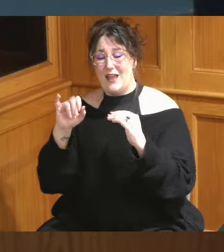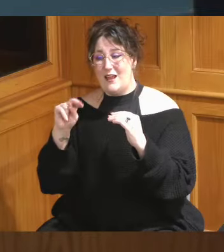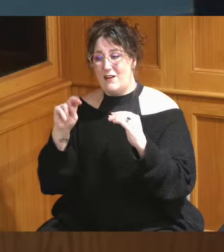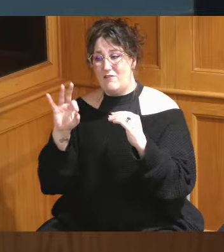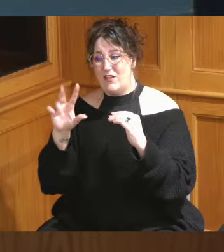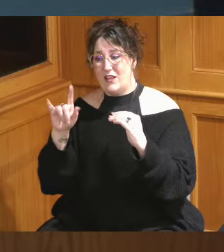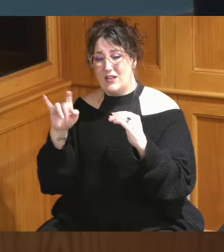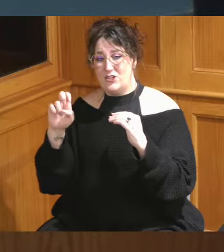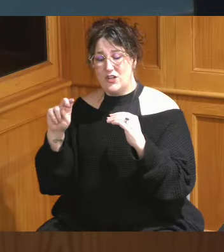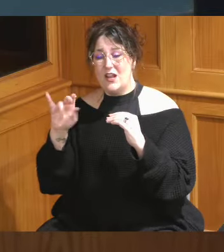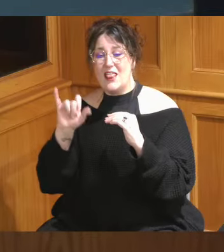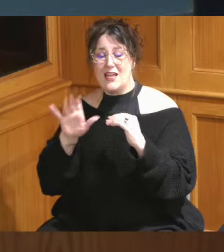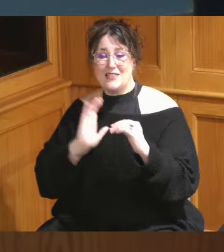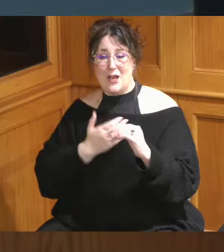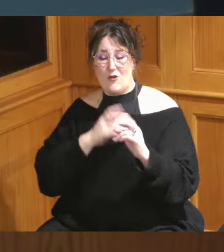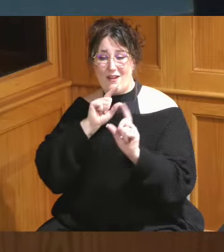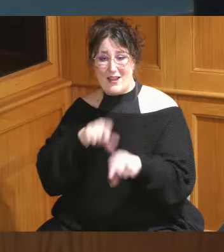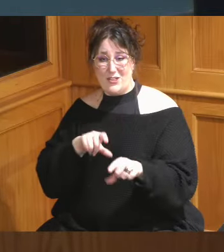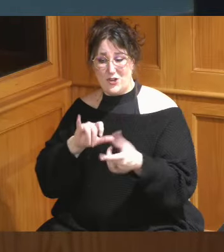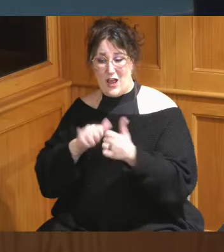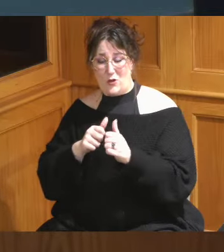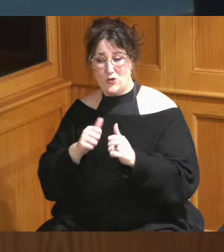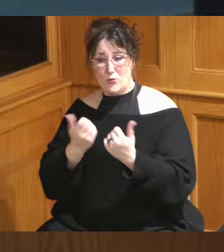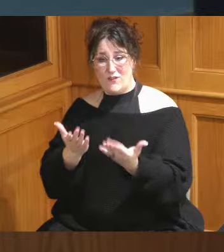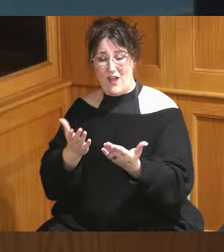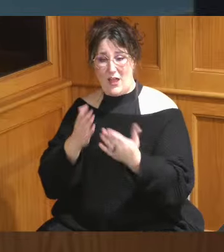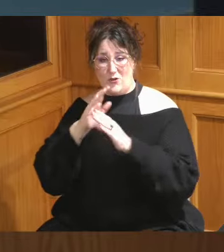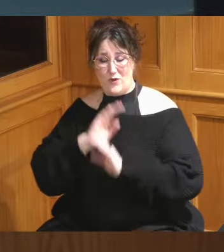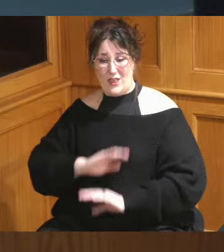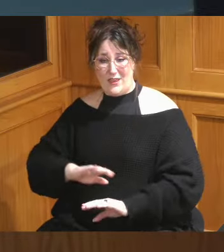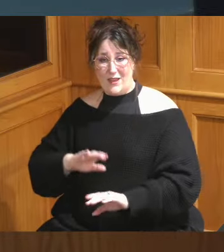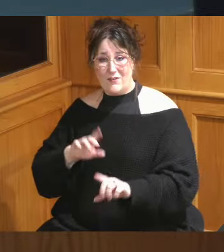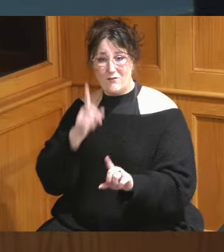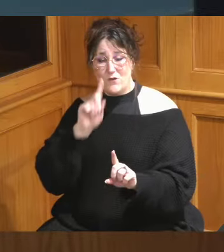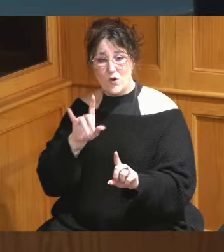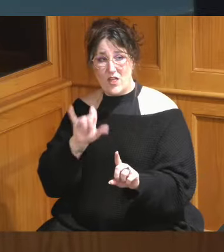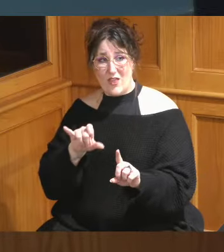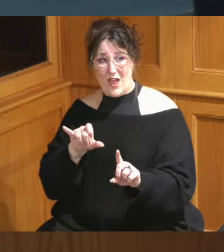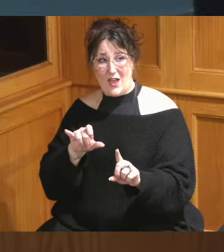answer to how do you provide relief to citizens that whose property tax bills are going way up